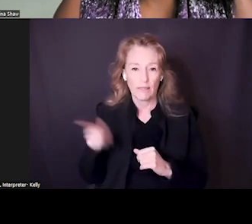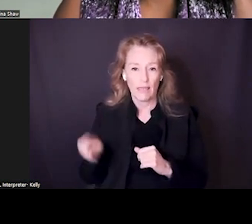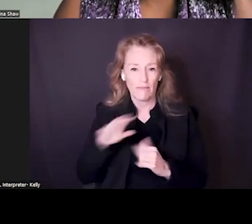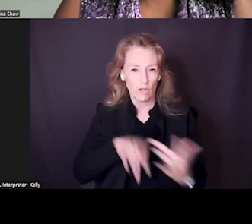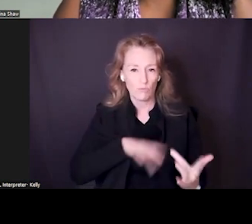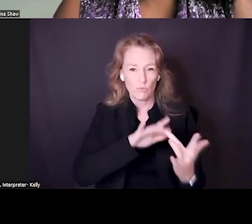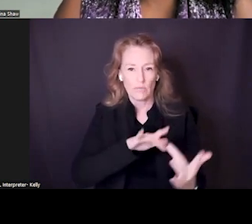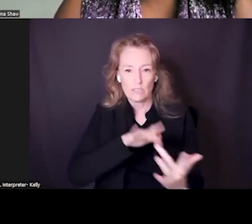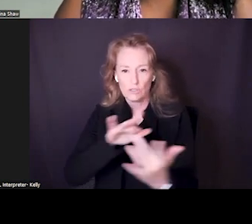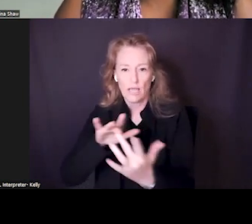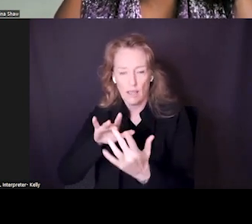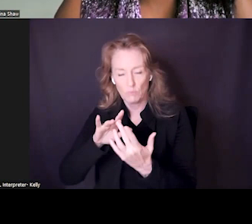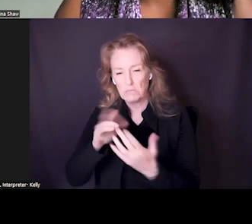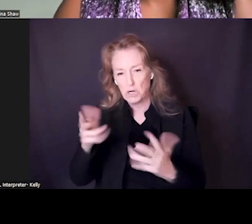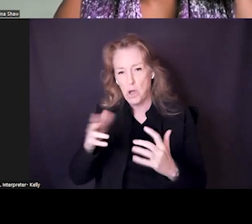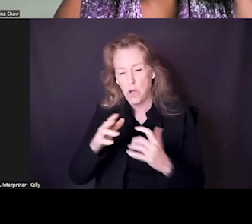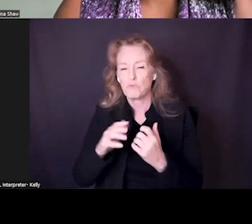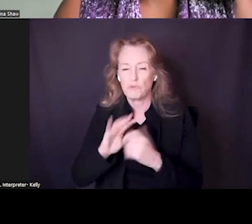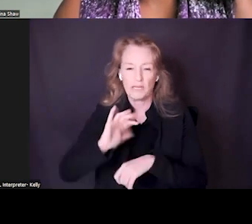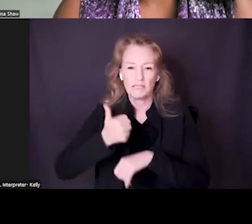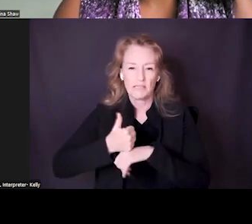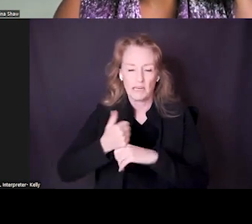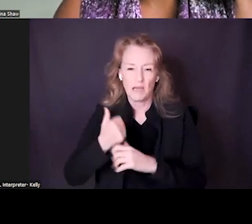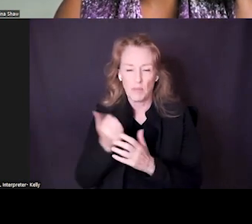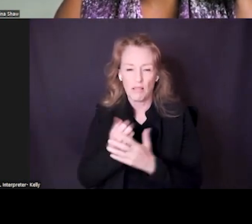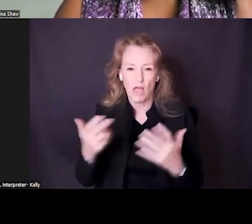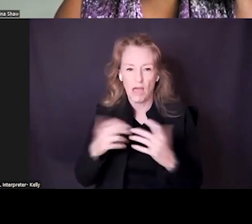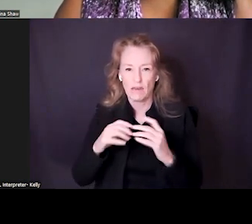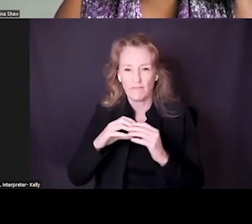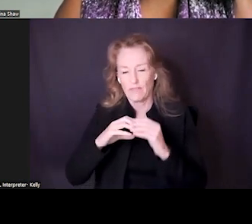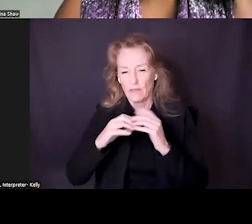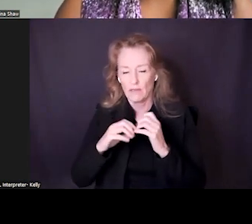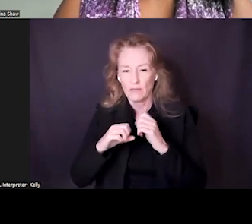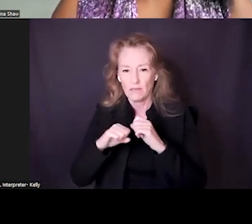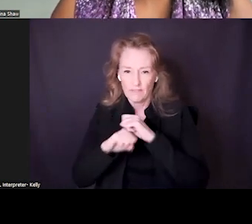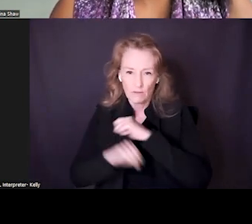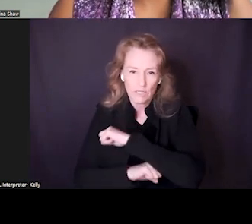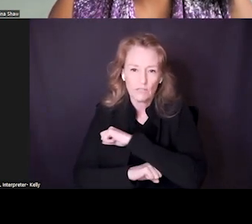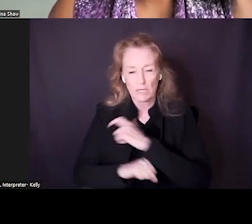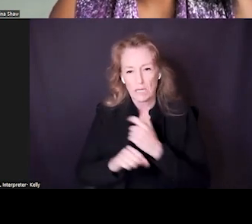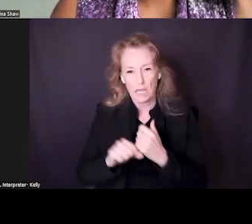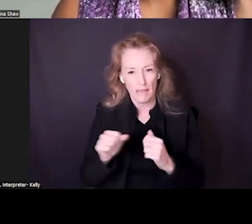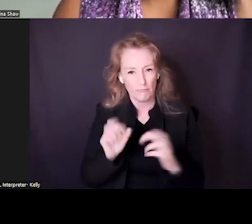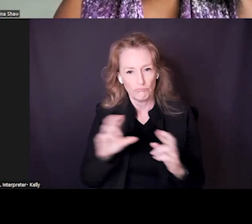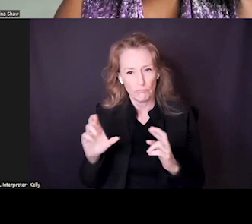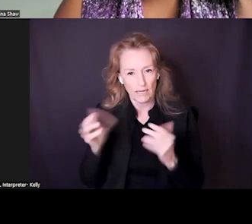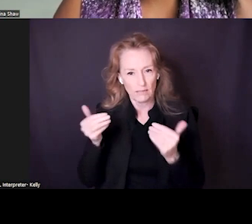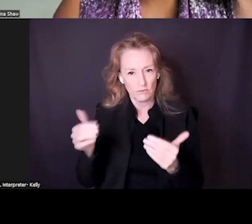INFRASTRUCTURE AND SOON TO GO LIVE WITH THAT EXPANSION. ANOTHER TEAM.